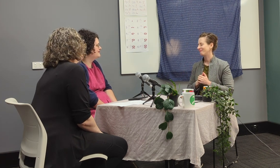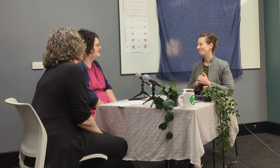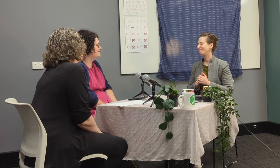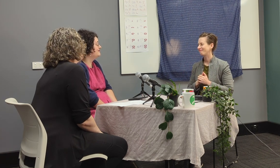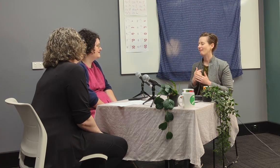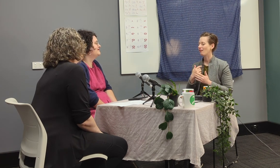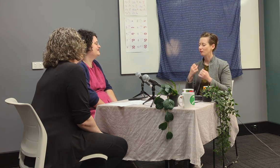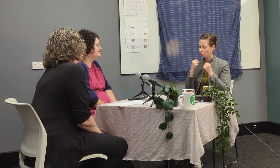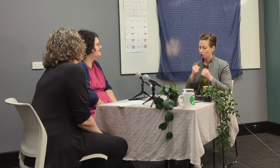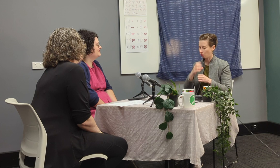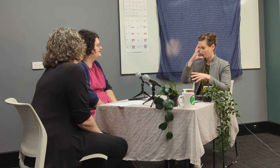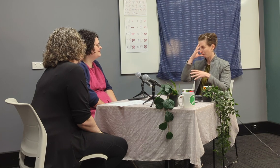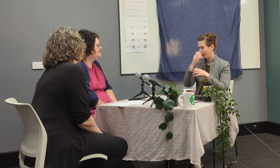is not enough.